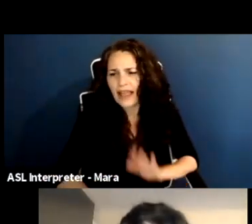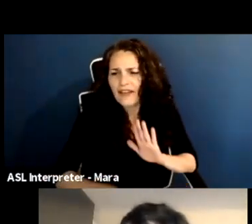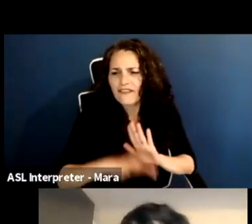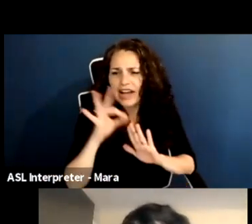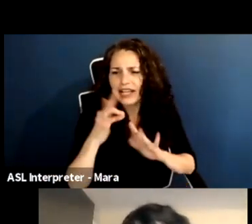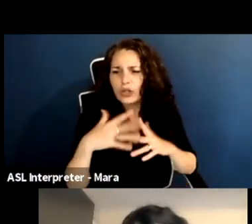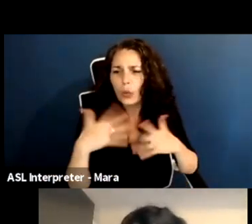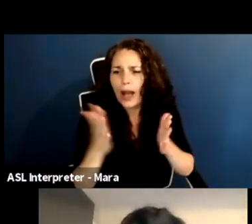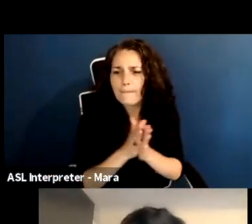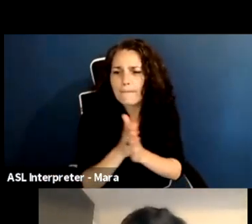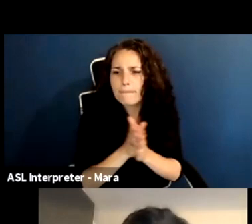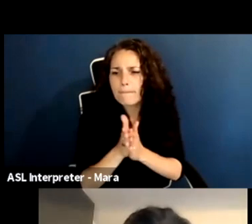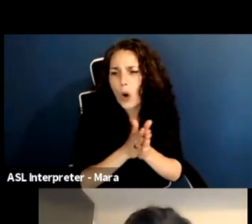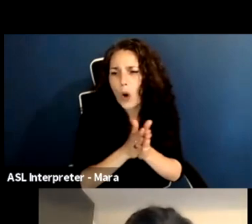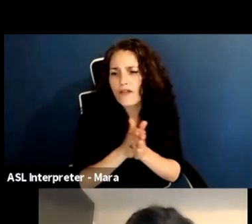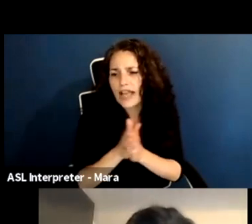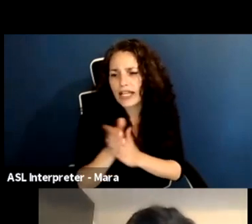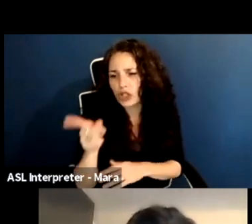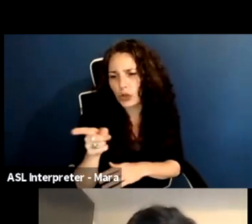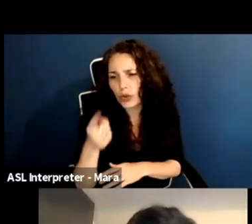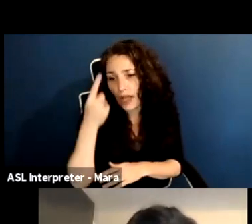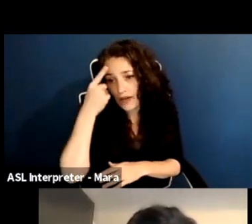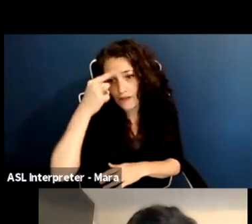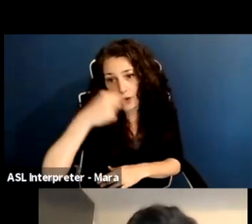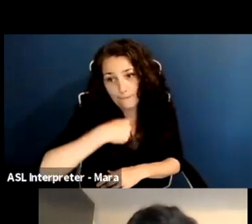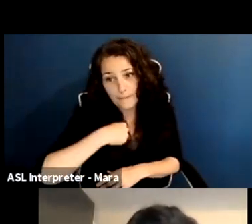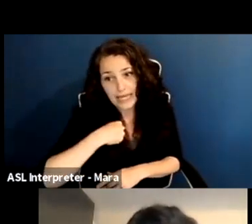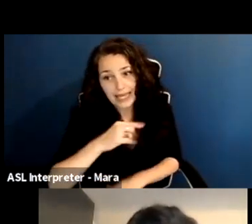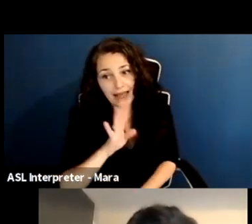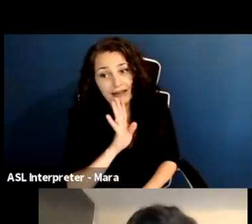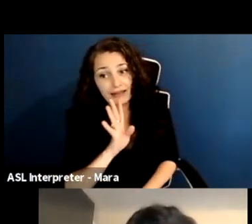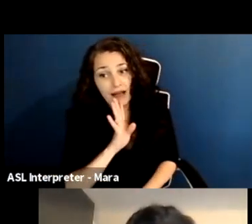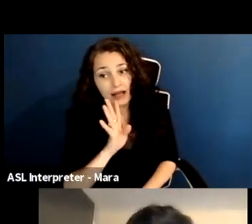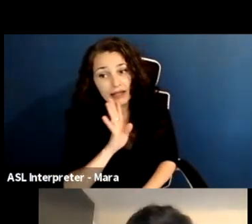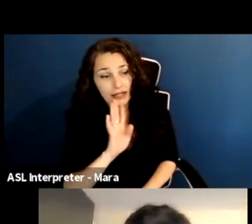And I think that for me, talking to people, knowing that I'm making an impact,